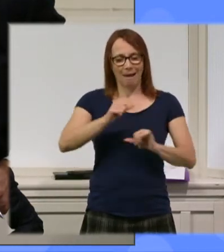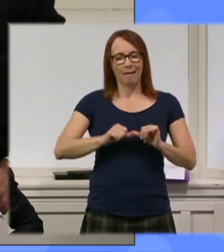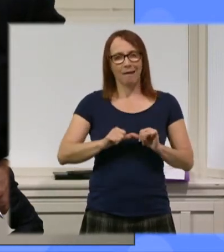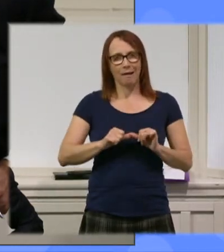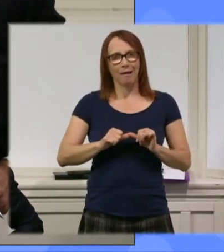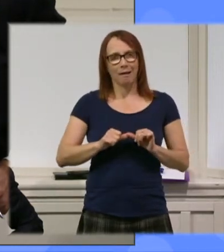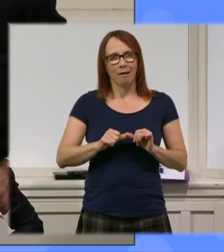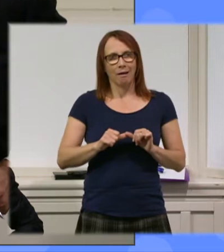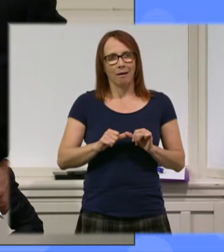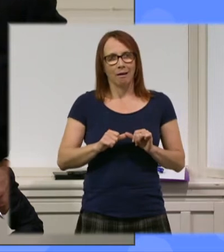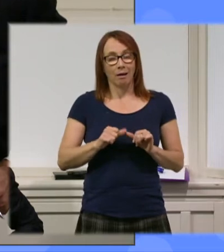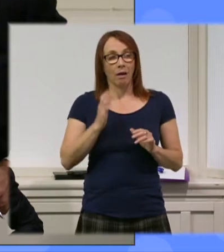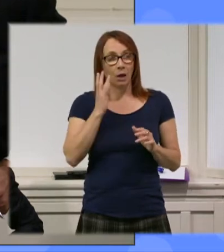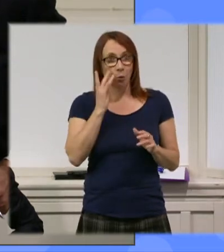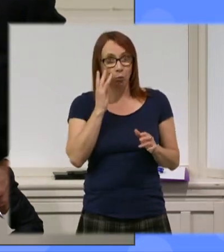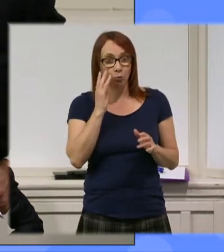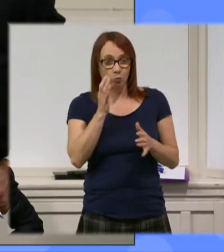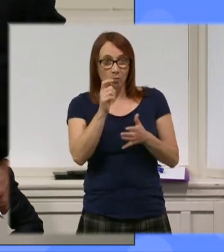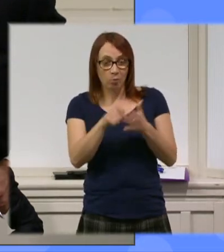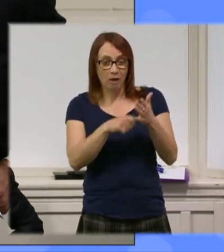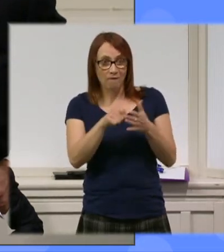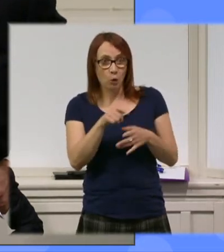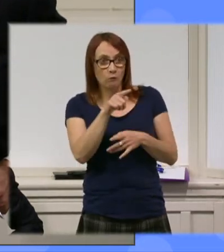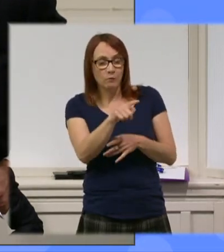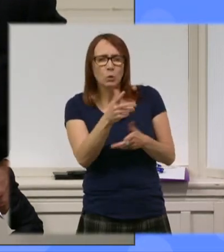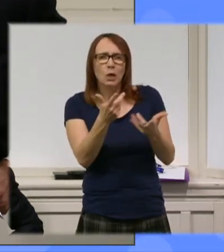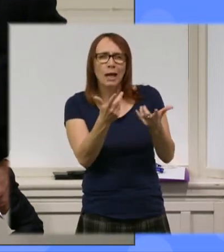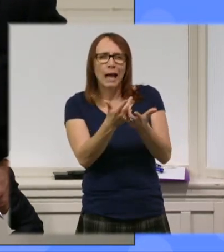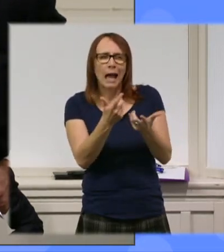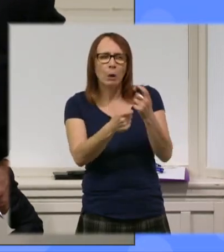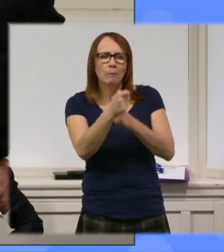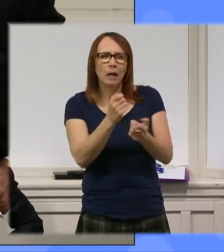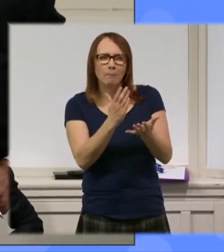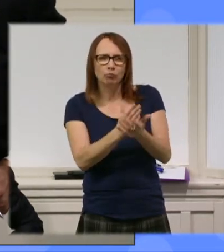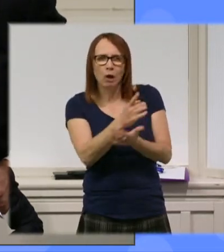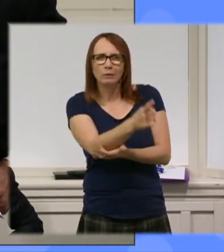obviously fought and see how do you gain our trust and is it maybe not a bit tame